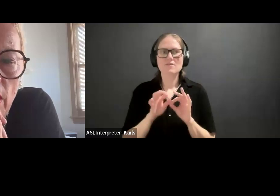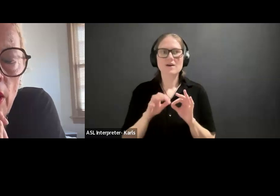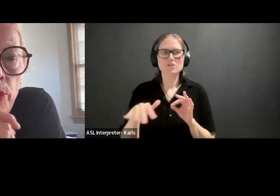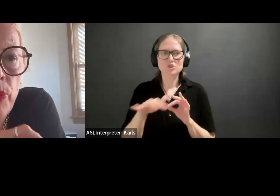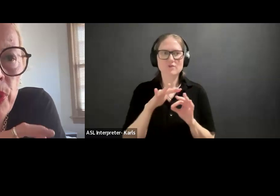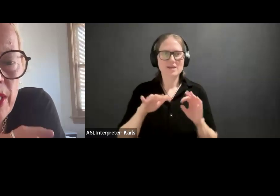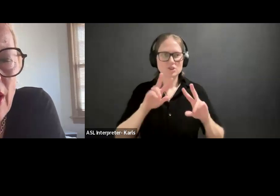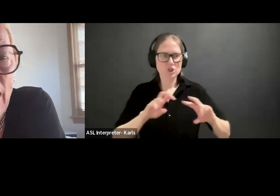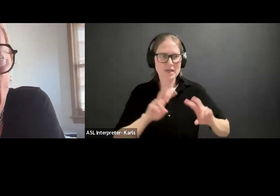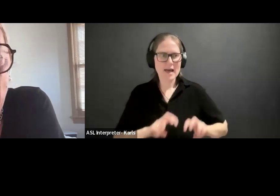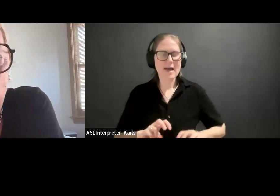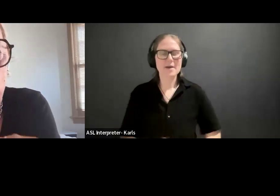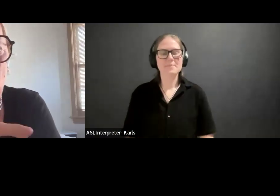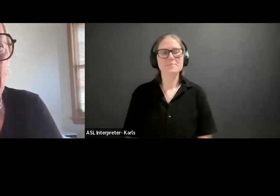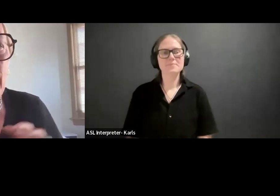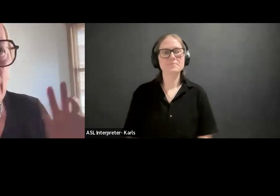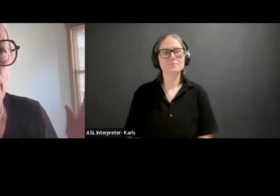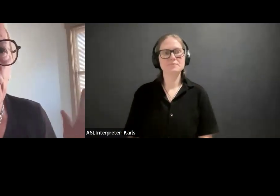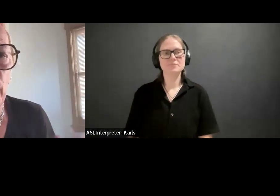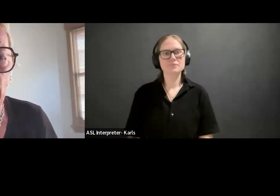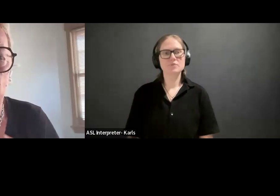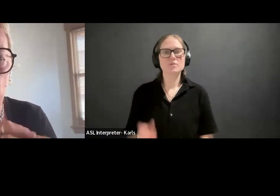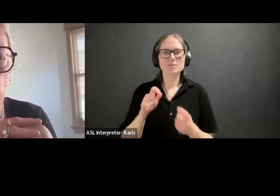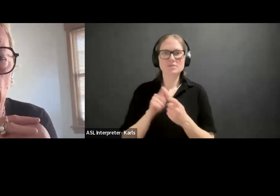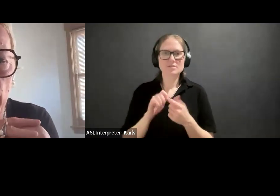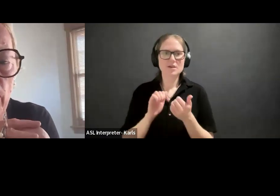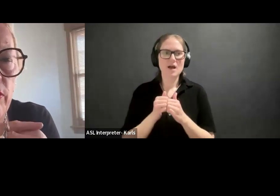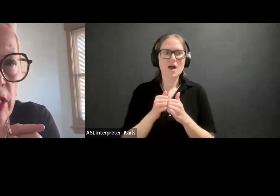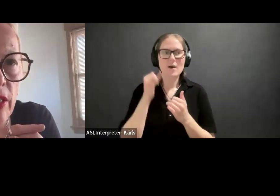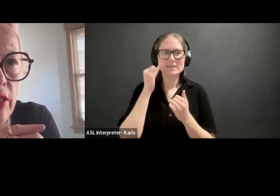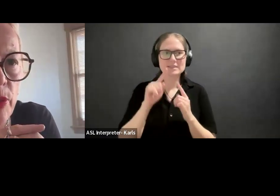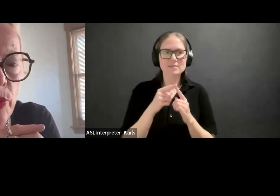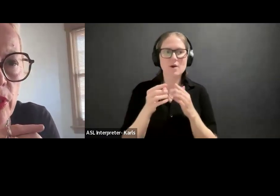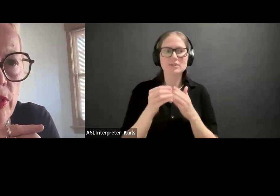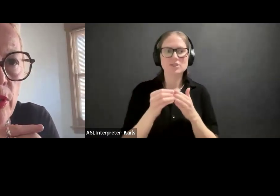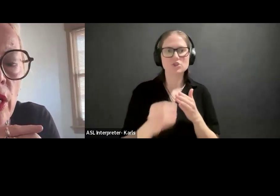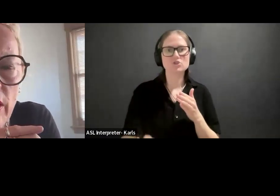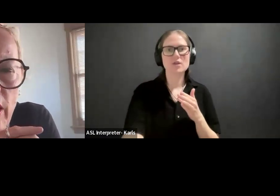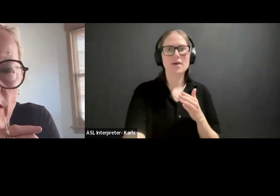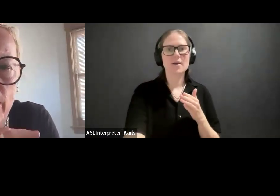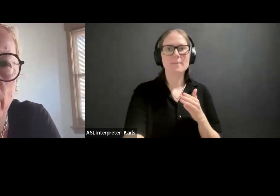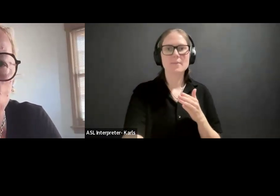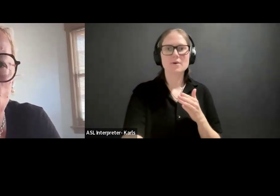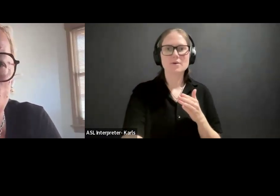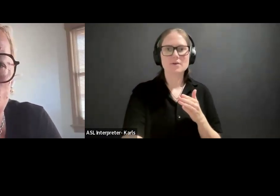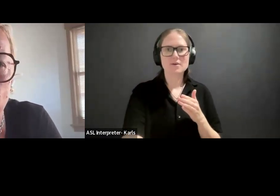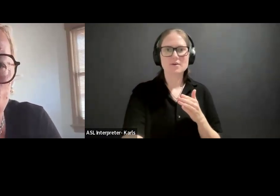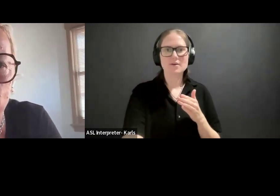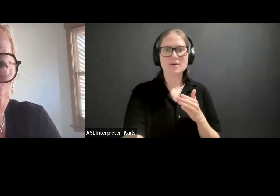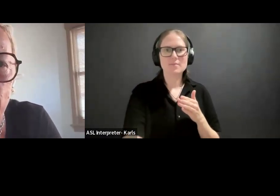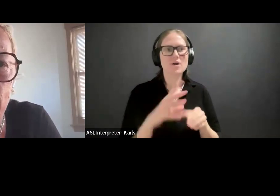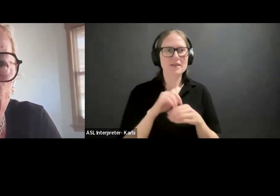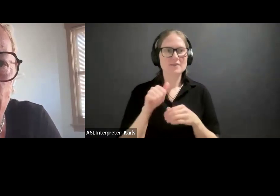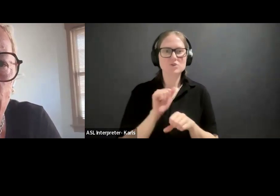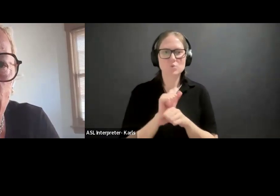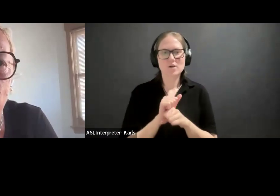But particularly how ideas about leadership are vital in this work. So, the next slide, please.